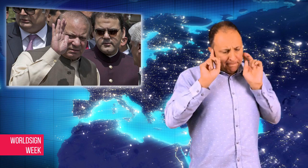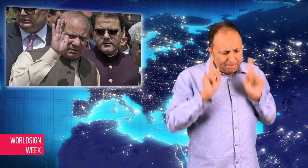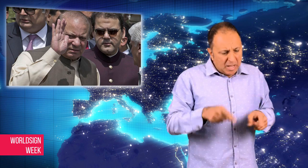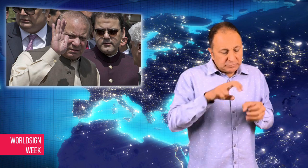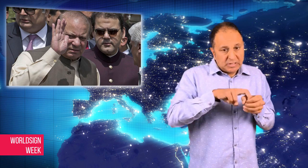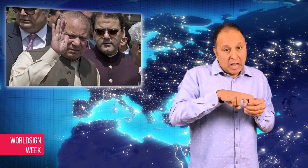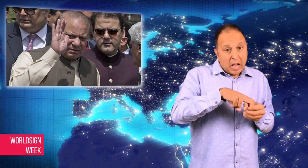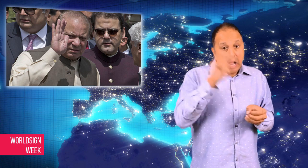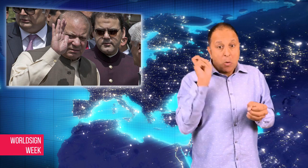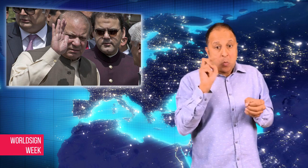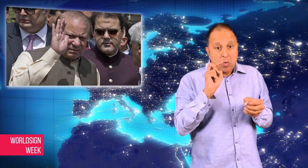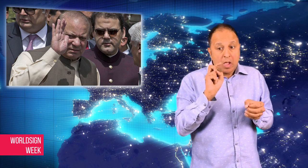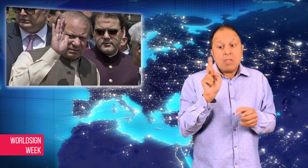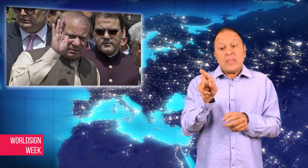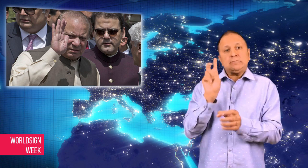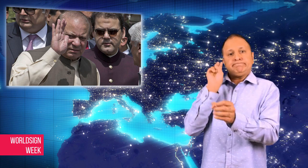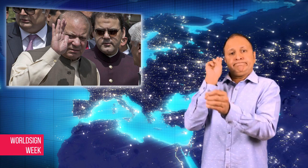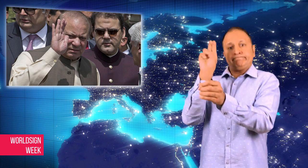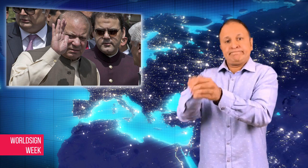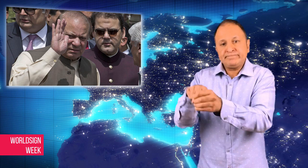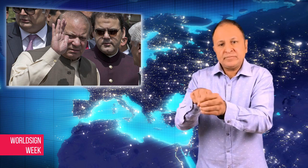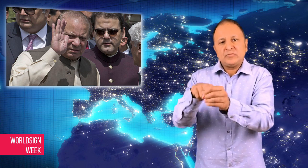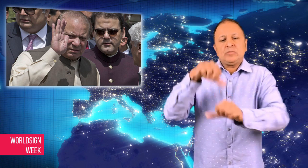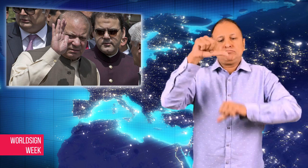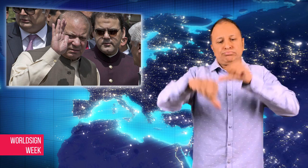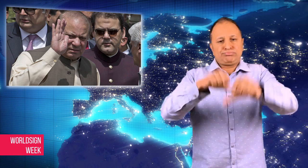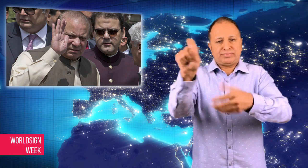brother vacated. Shahbaz has been a